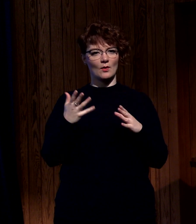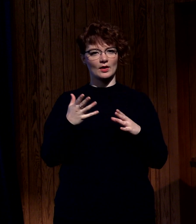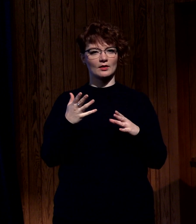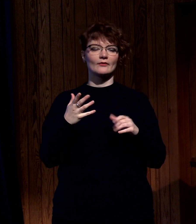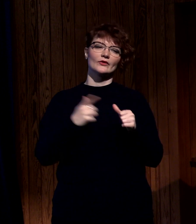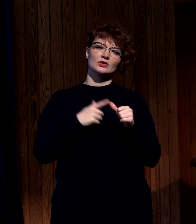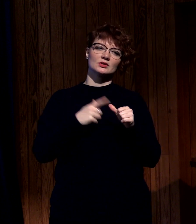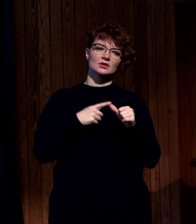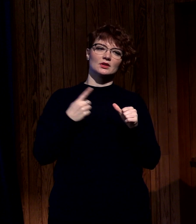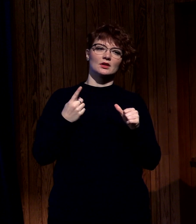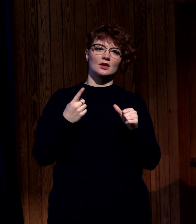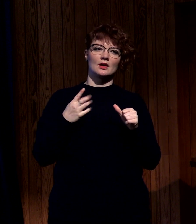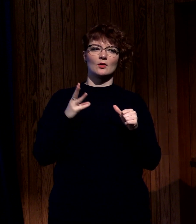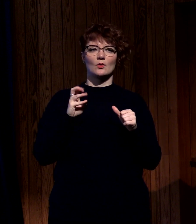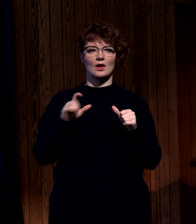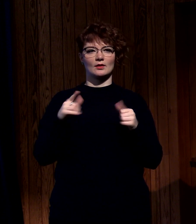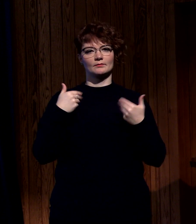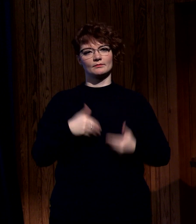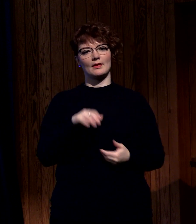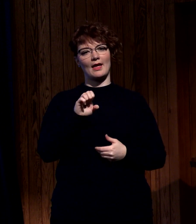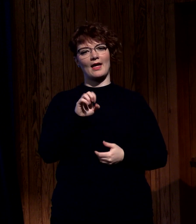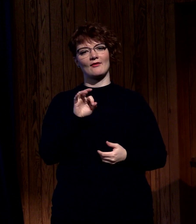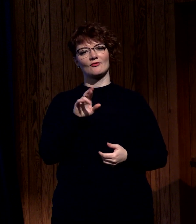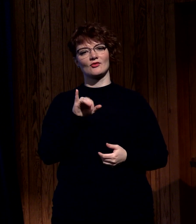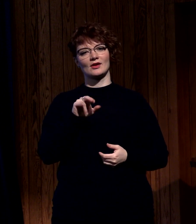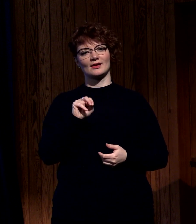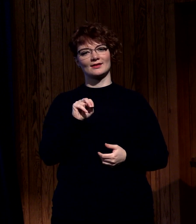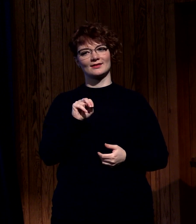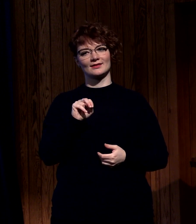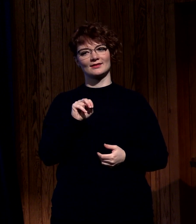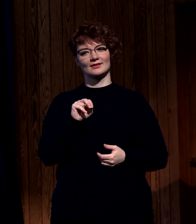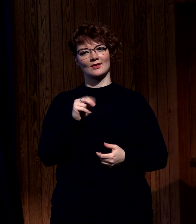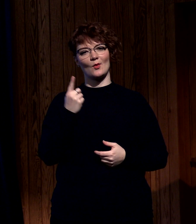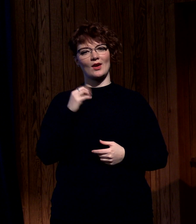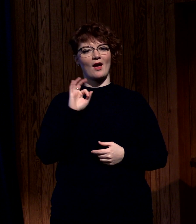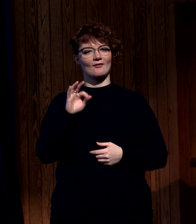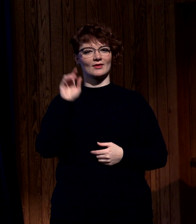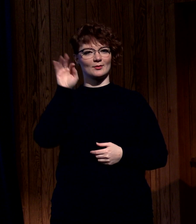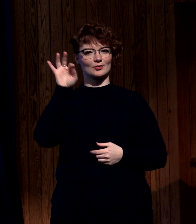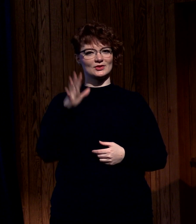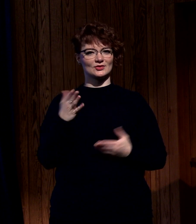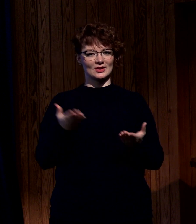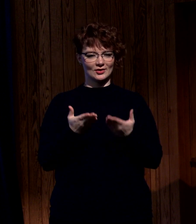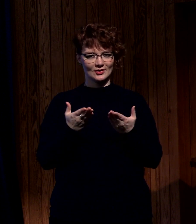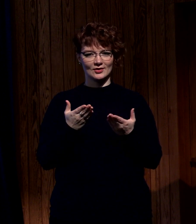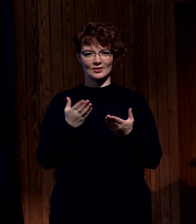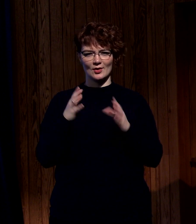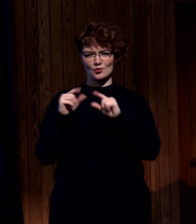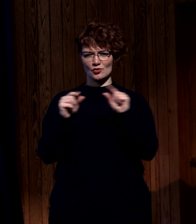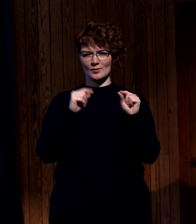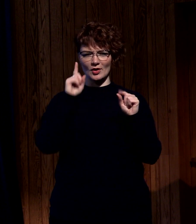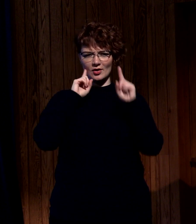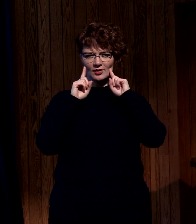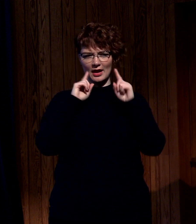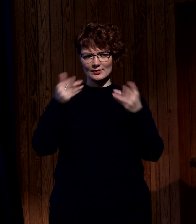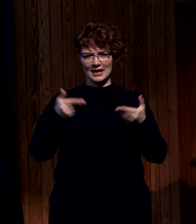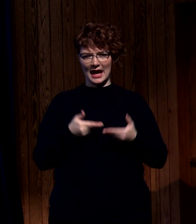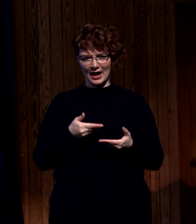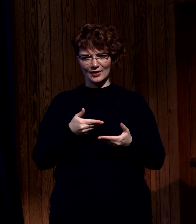just say, My name is Efrain. I one of the teaching pastors here, rumor has it I was hired on the roll of a die or